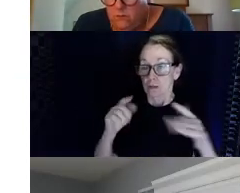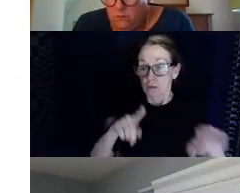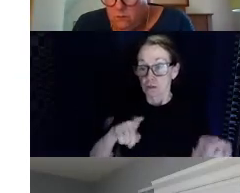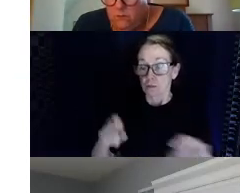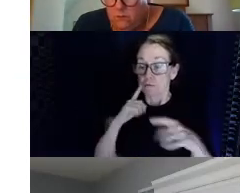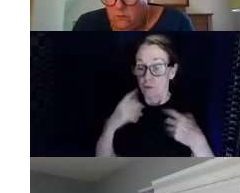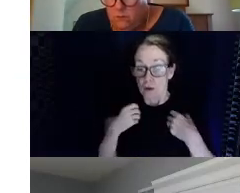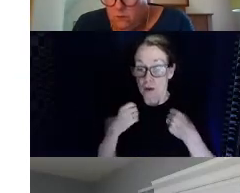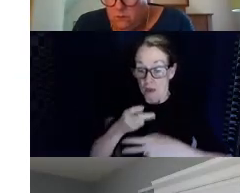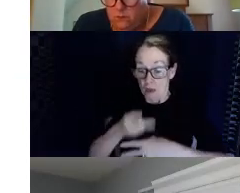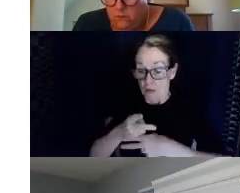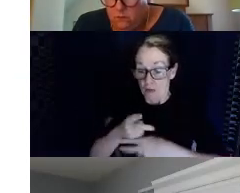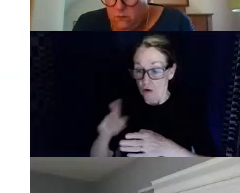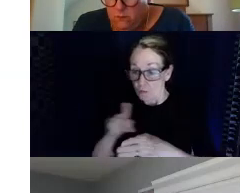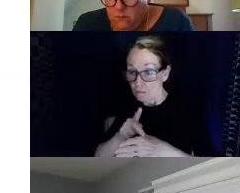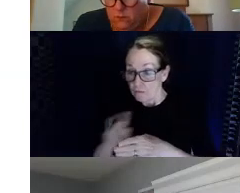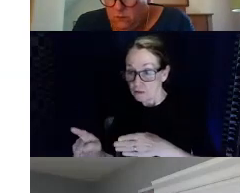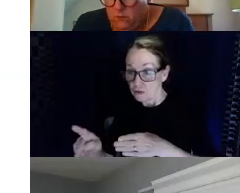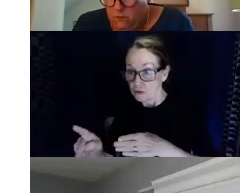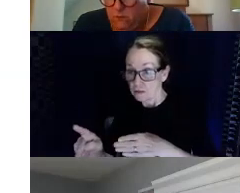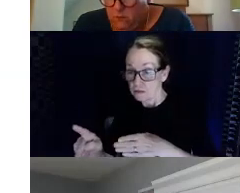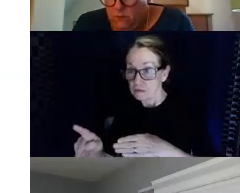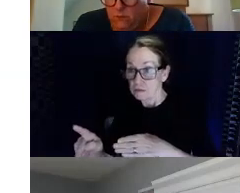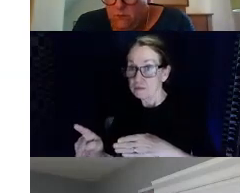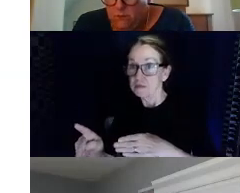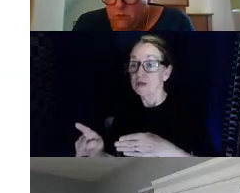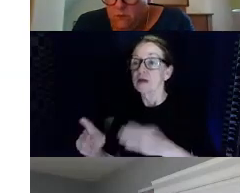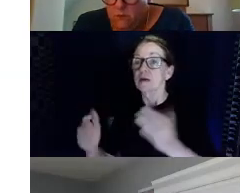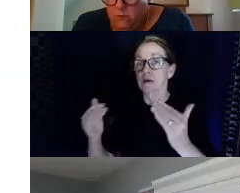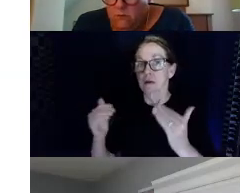AND THEN THE NEXT WAS WHEN CHRISTINE TALKS ABOUT THE STATUS OF THE HSTP PROJECT. AND HER WORK WITH GALLAUDET ON THE SURVEYS.